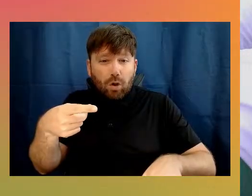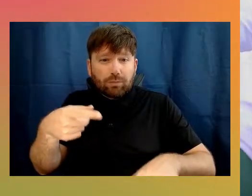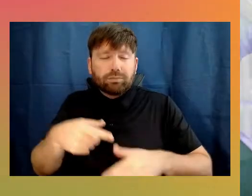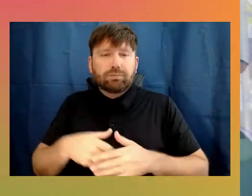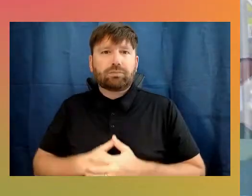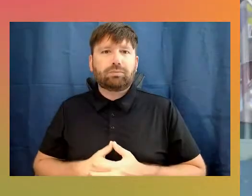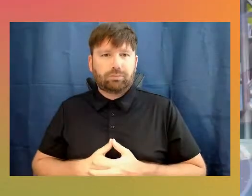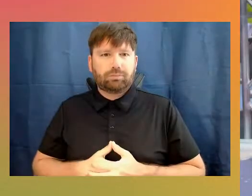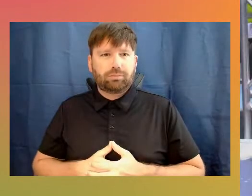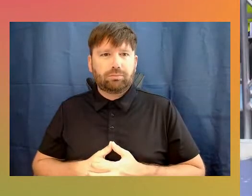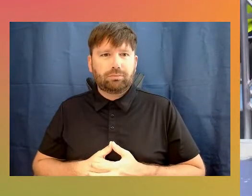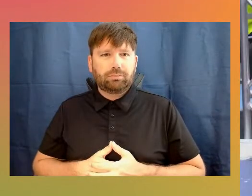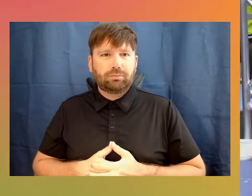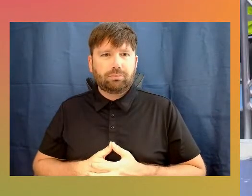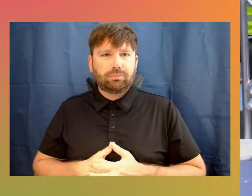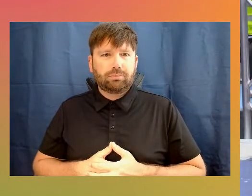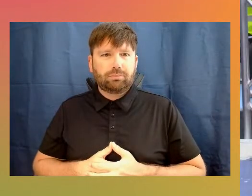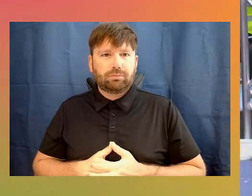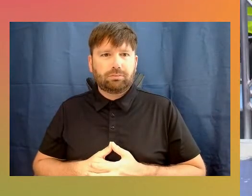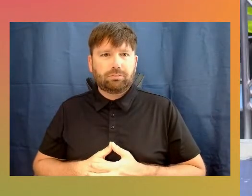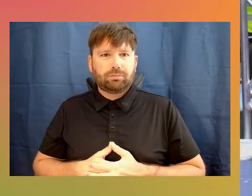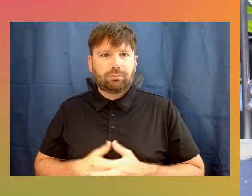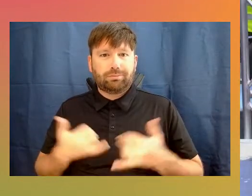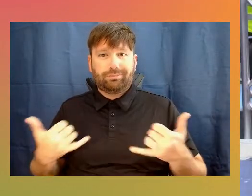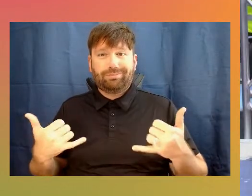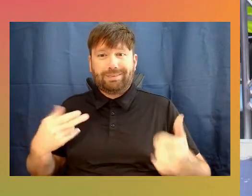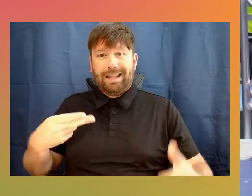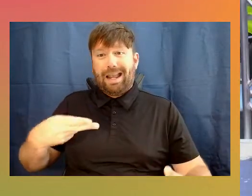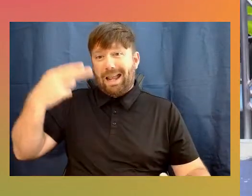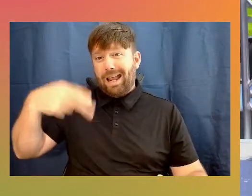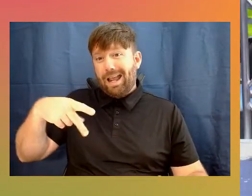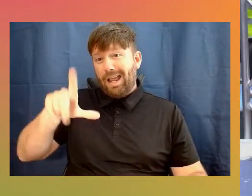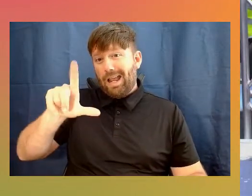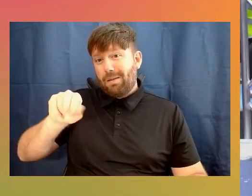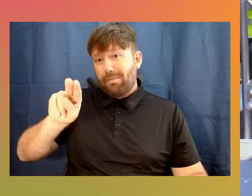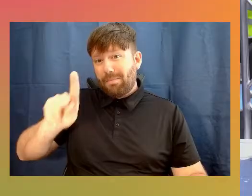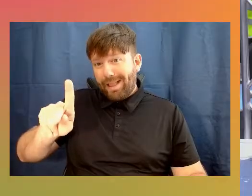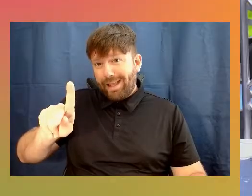EXHALE.